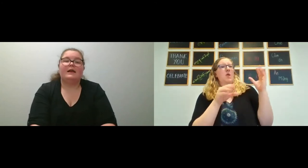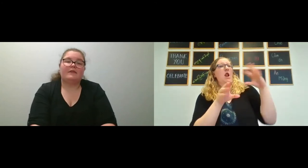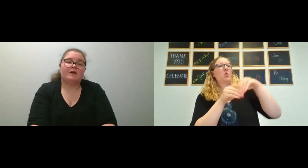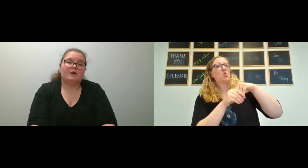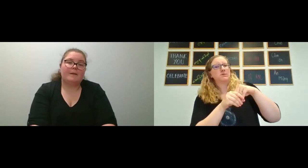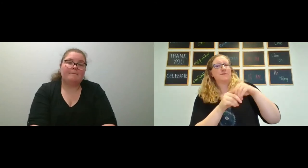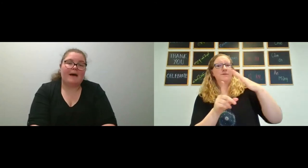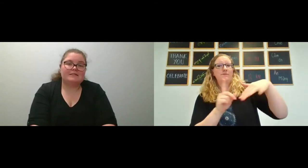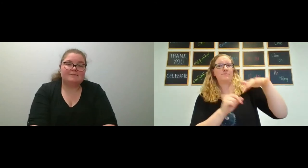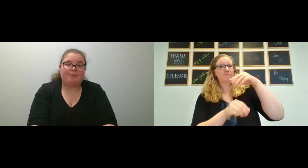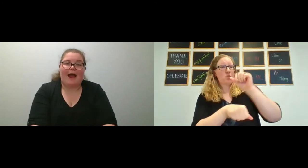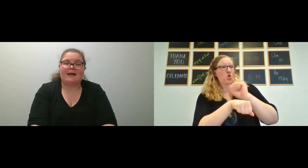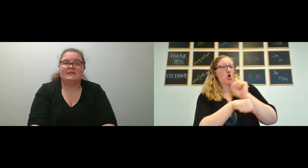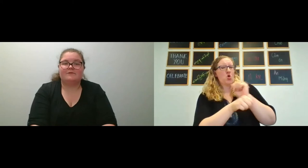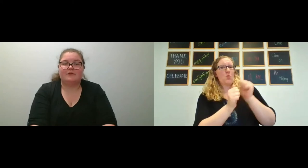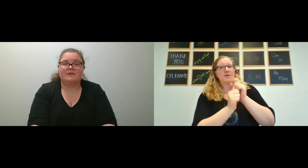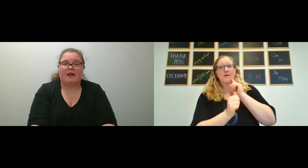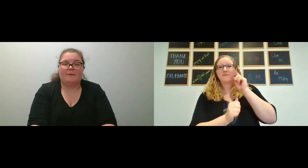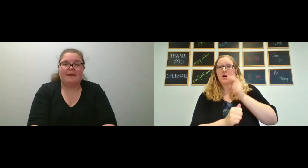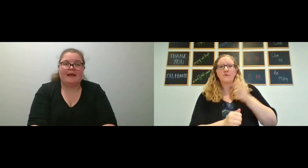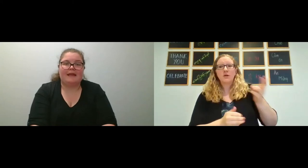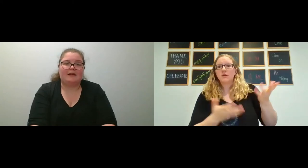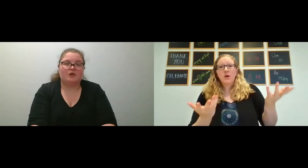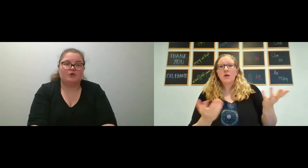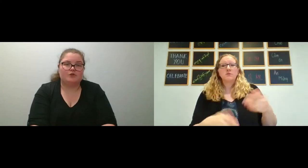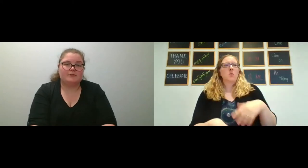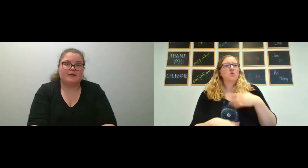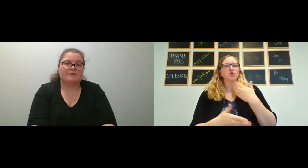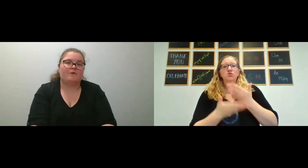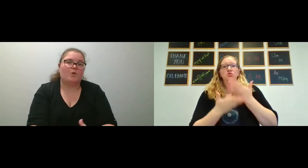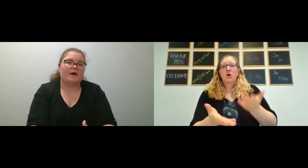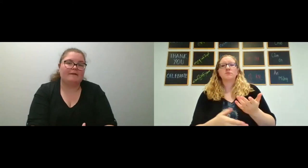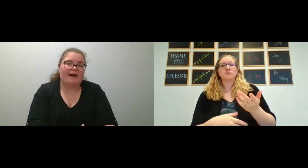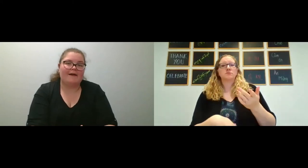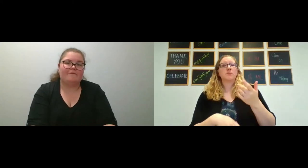Another best practice for developing an inclusive work environment